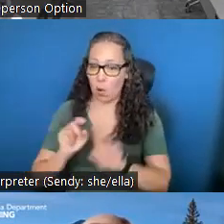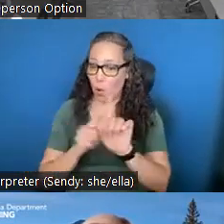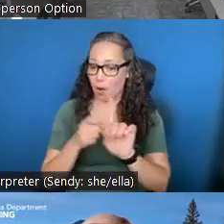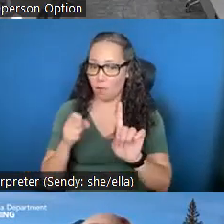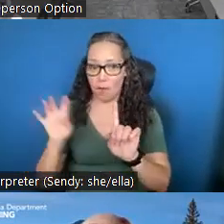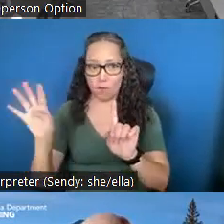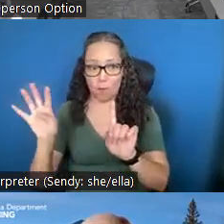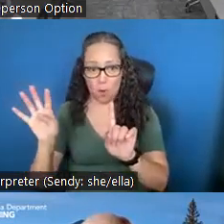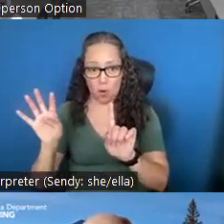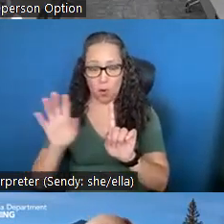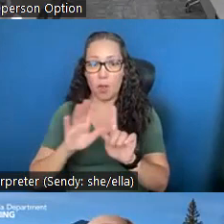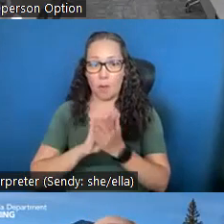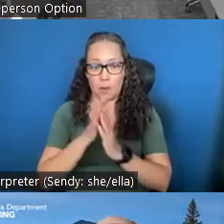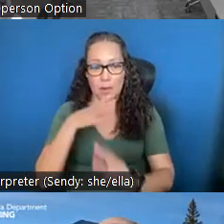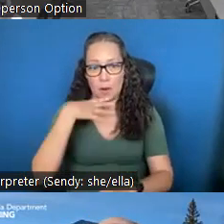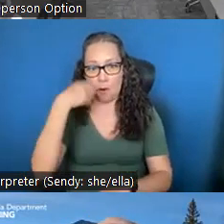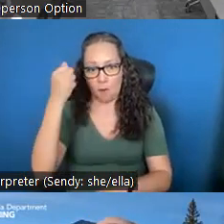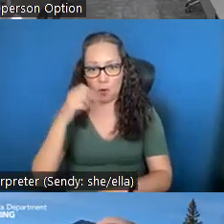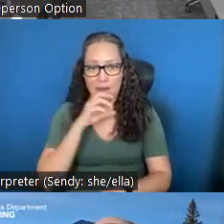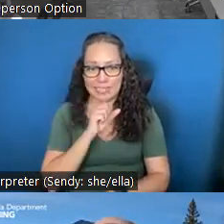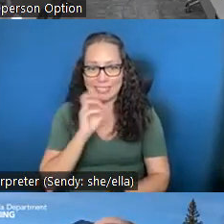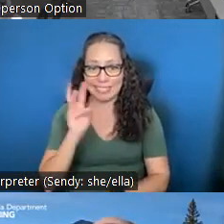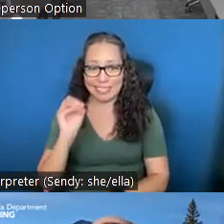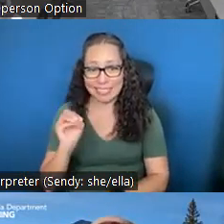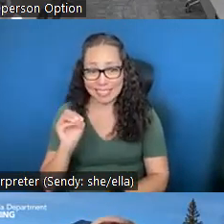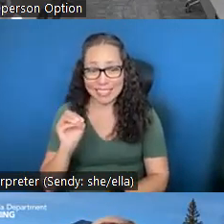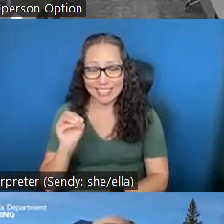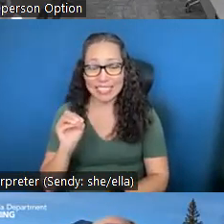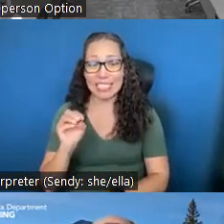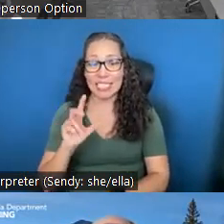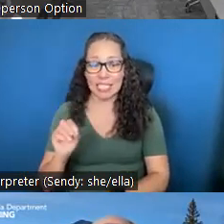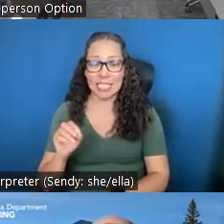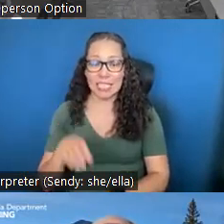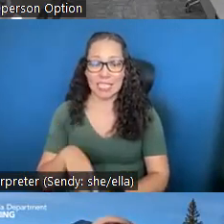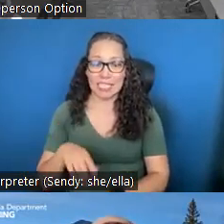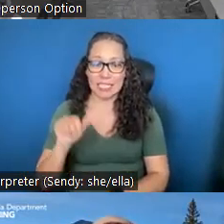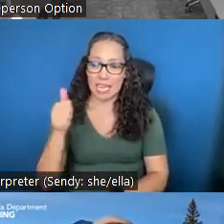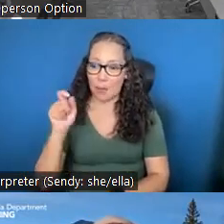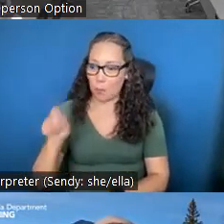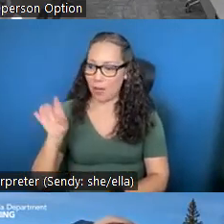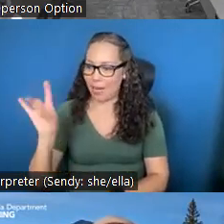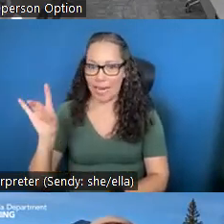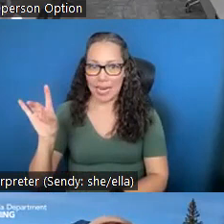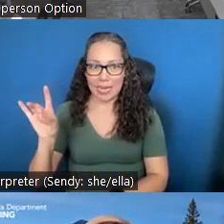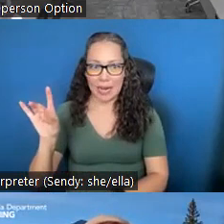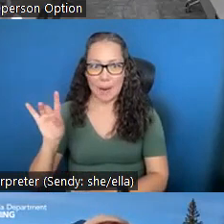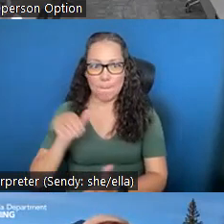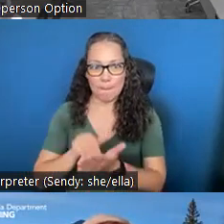over the age of 60 and representing about 10.8 million Cal Californians and so we're looking